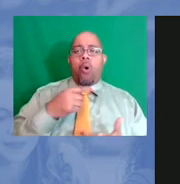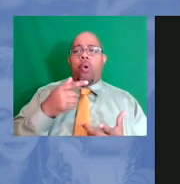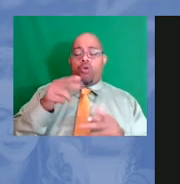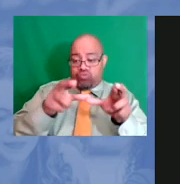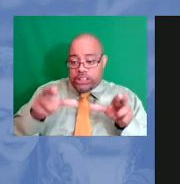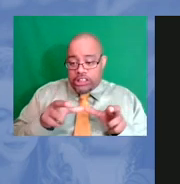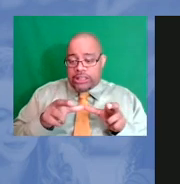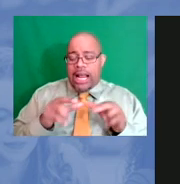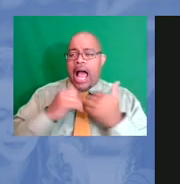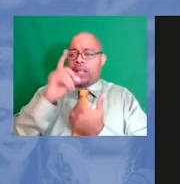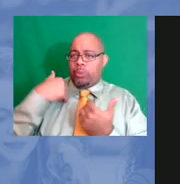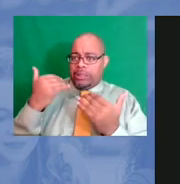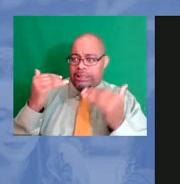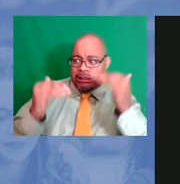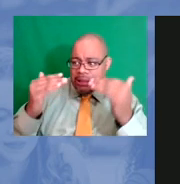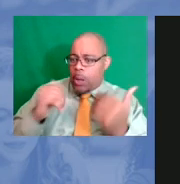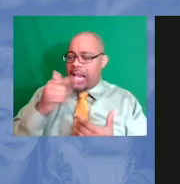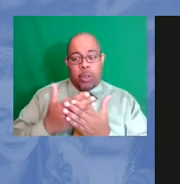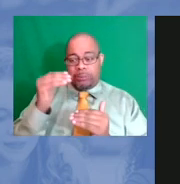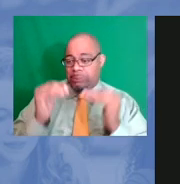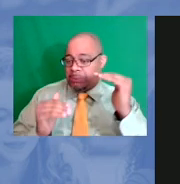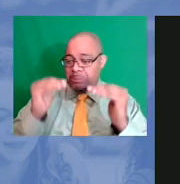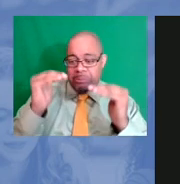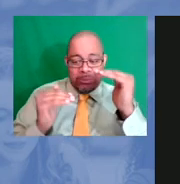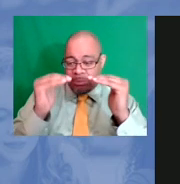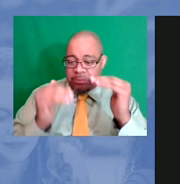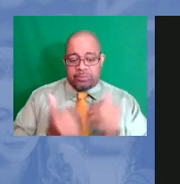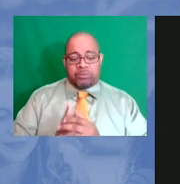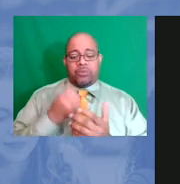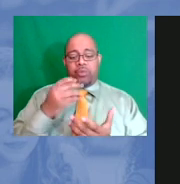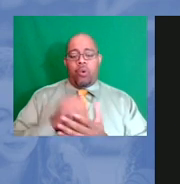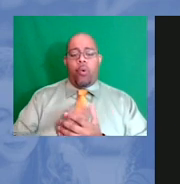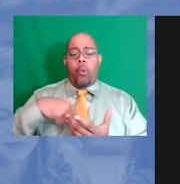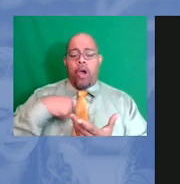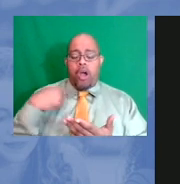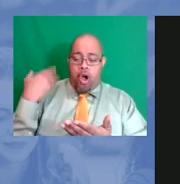WE DIDN'T FARE WELL. SO WE ARRIVED AT WHERE WE ARE TODAY AFTER,